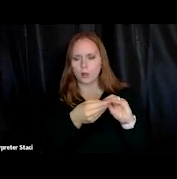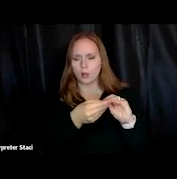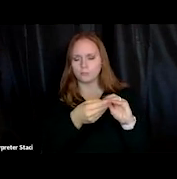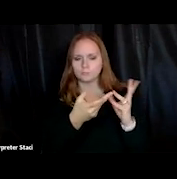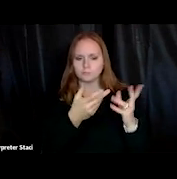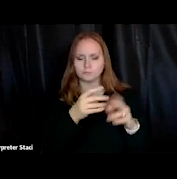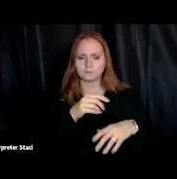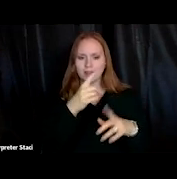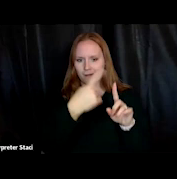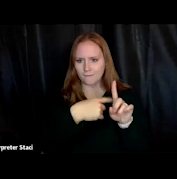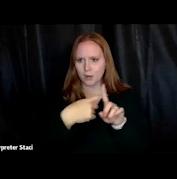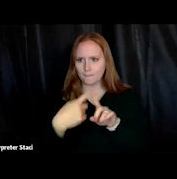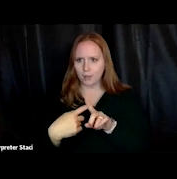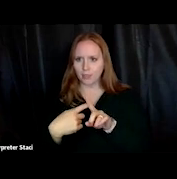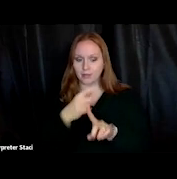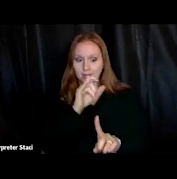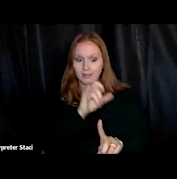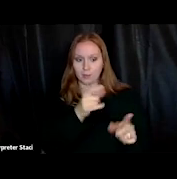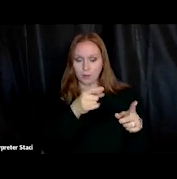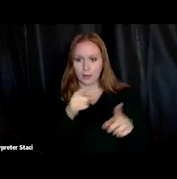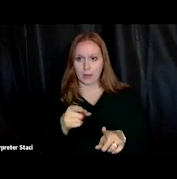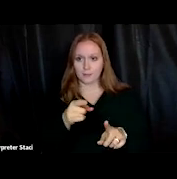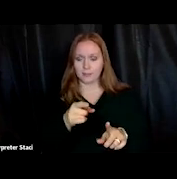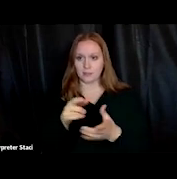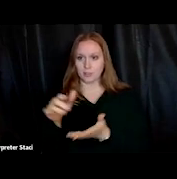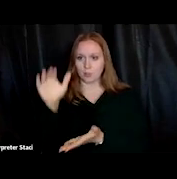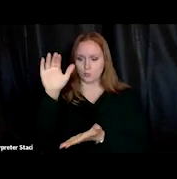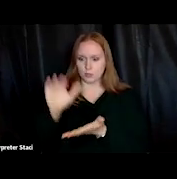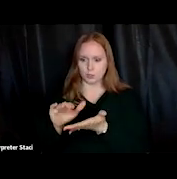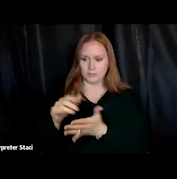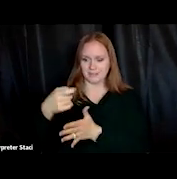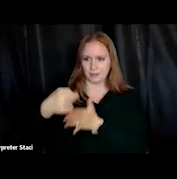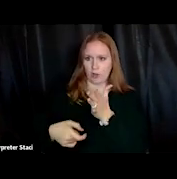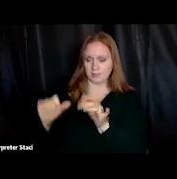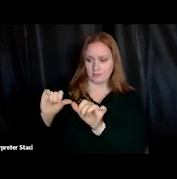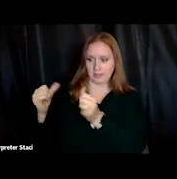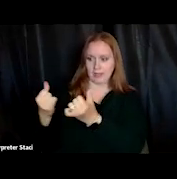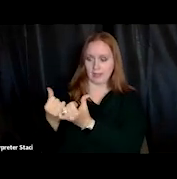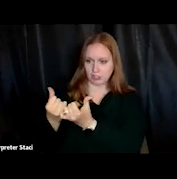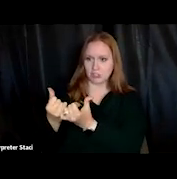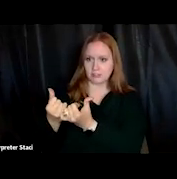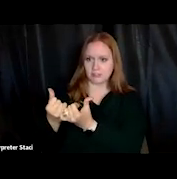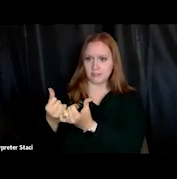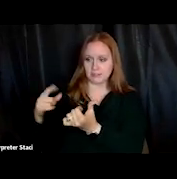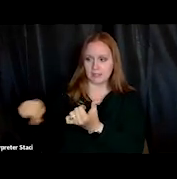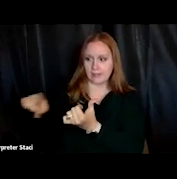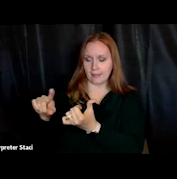And that in turn reduces the overhead on the agency level and creates space to serve other folks